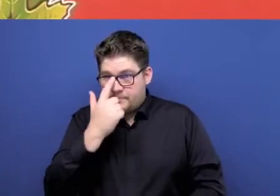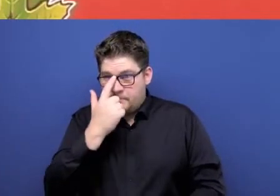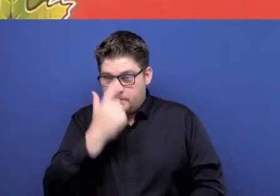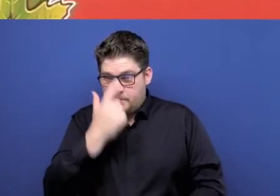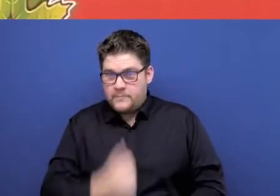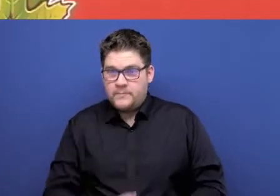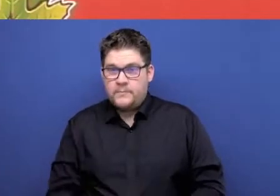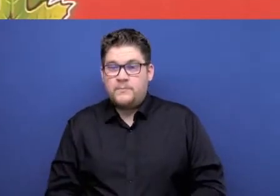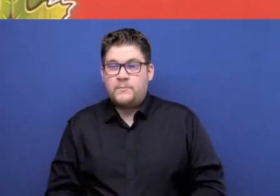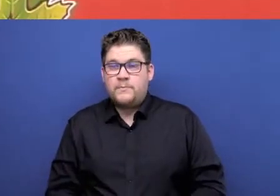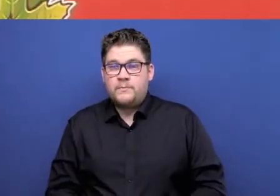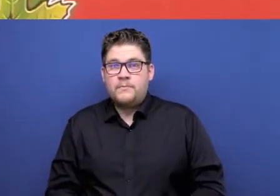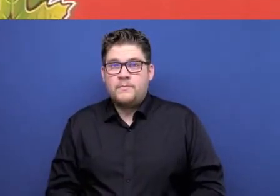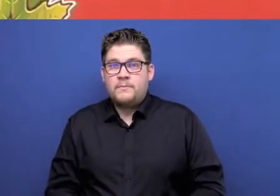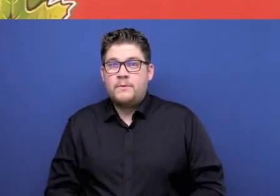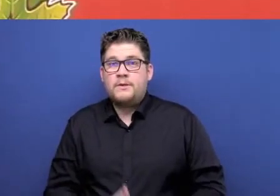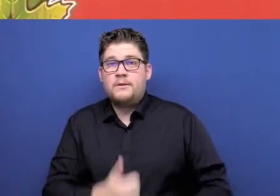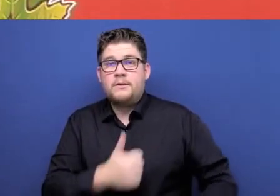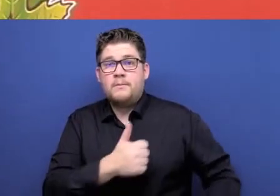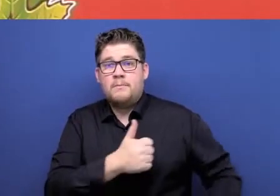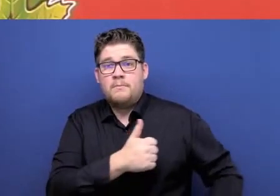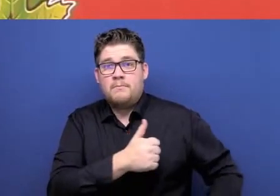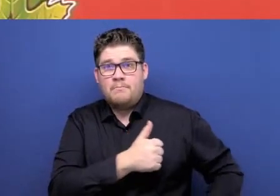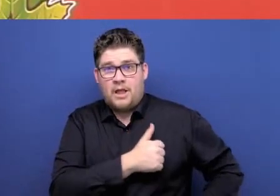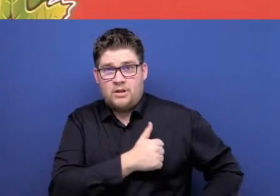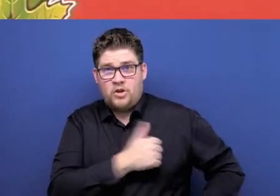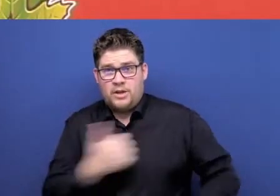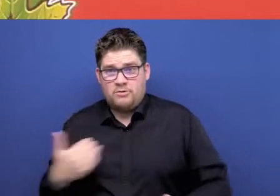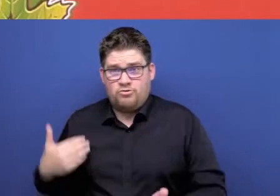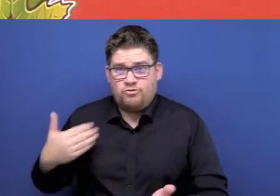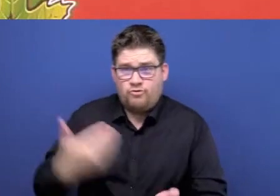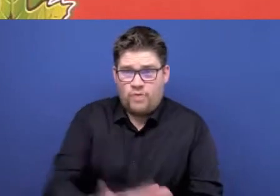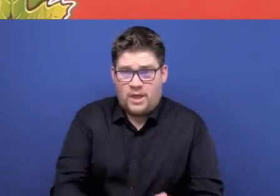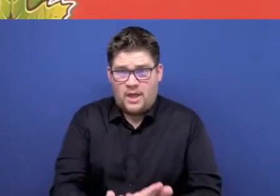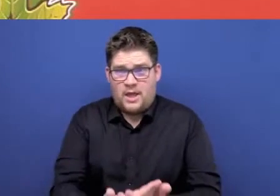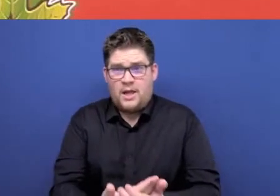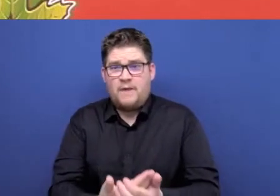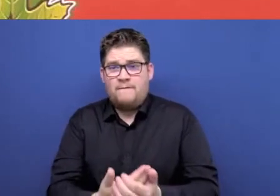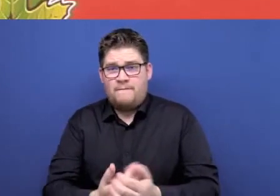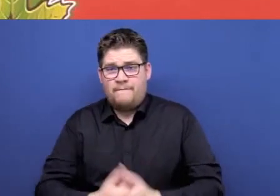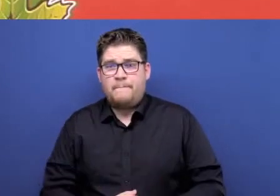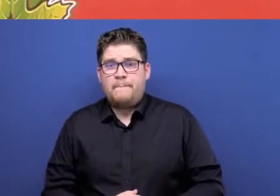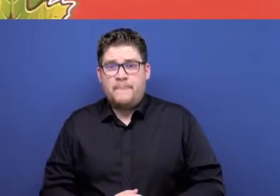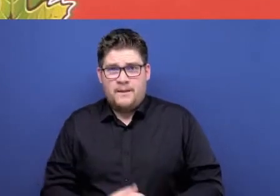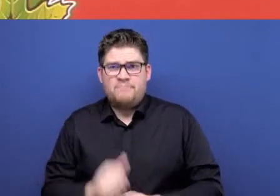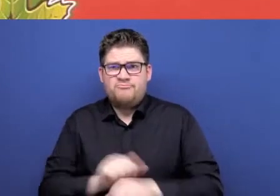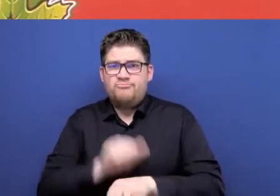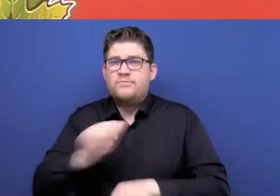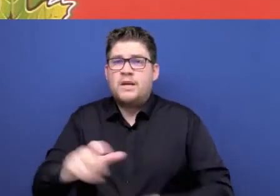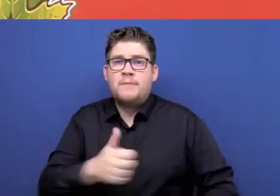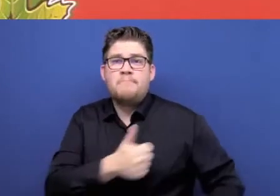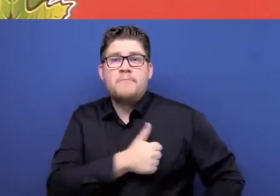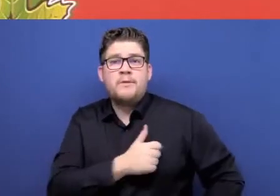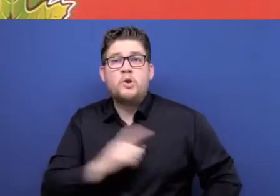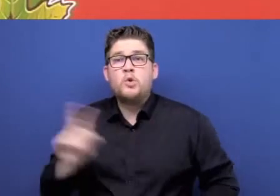particular and they've also been deployed to Vernon. We know which fires deep indicated